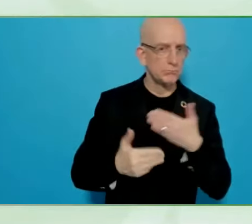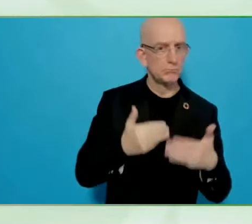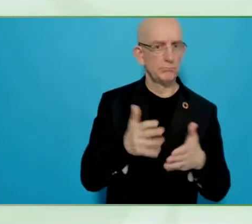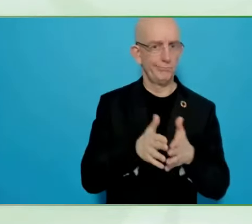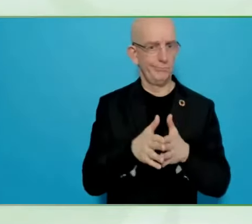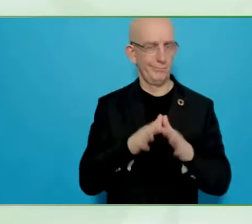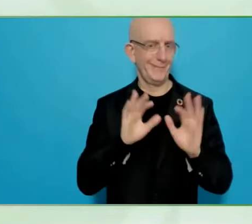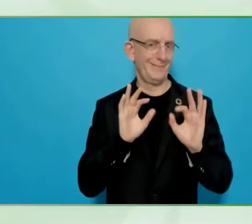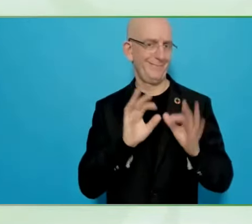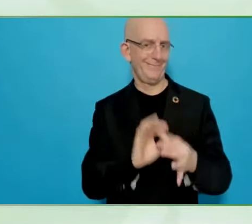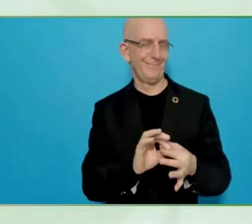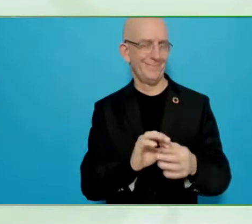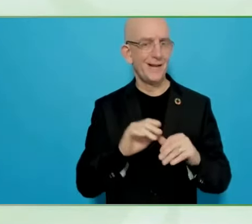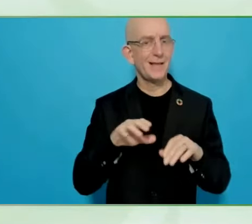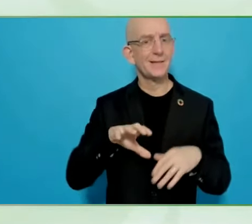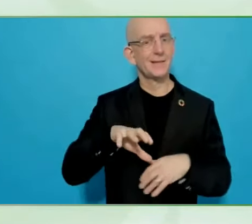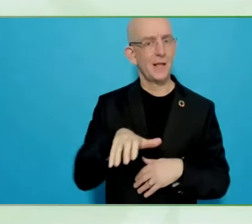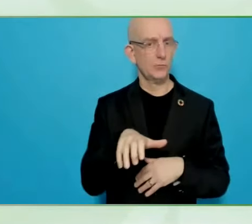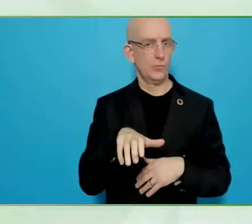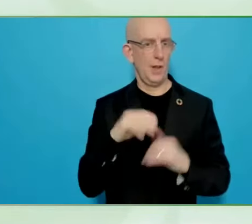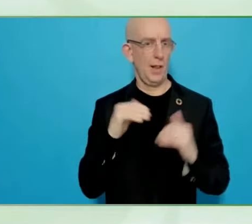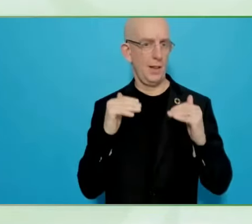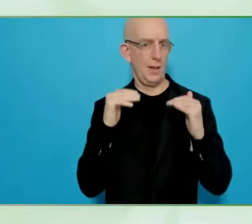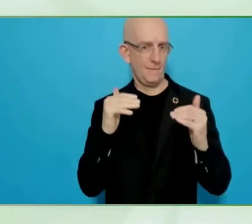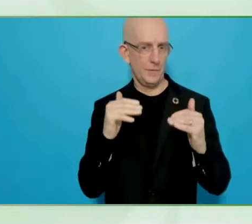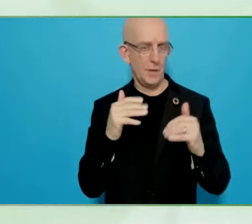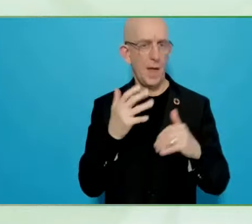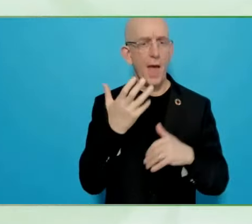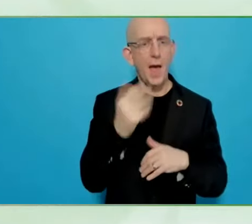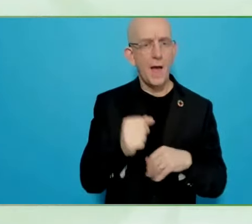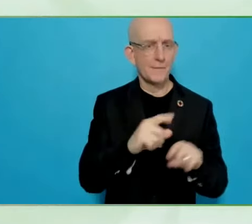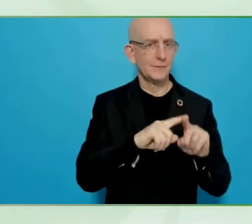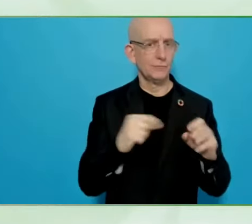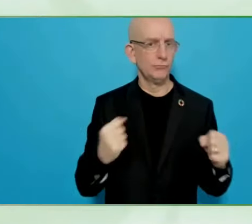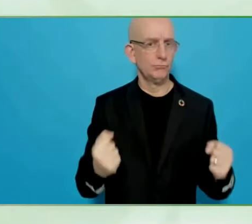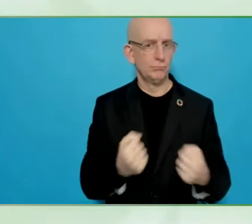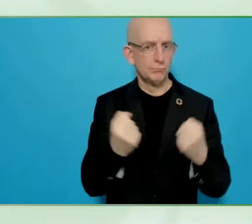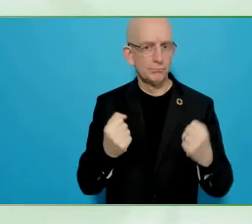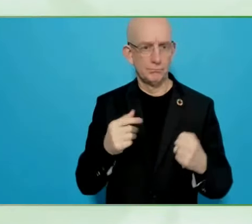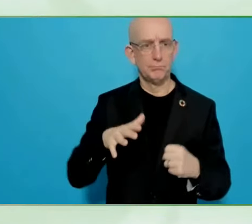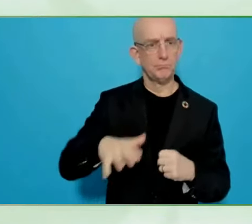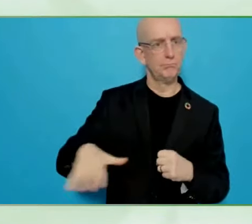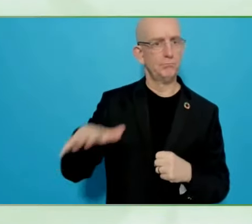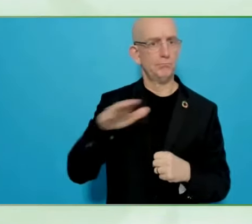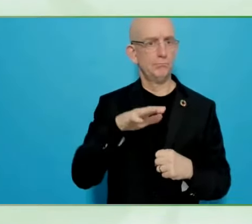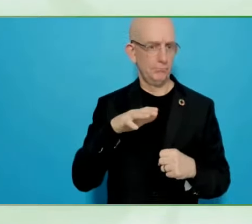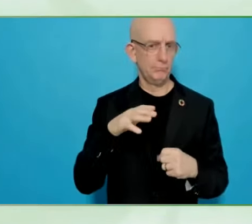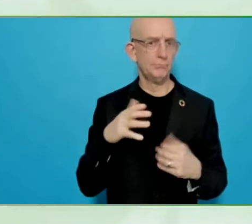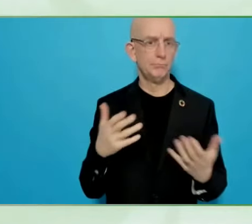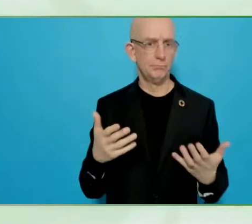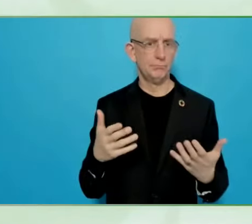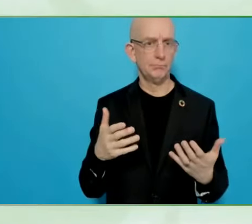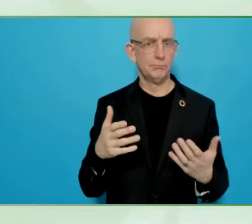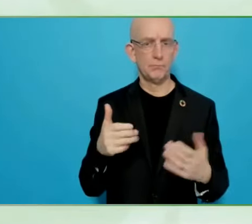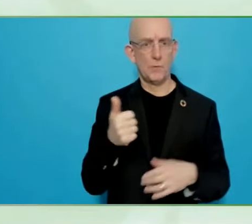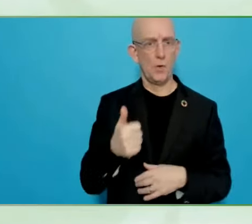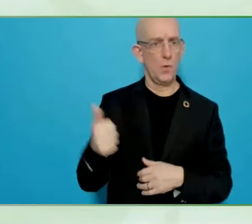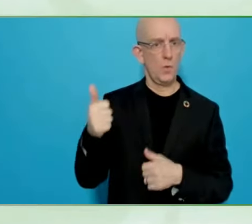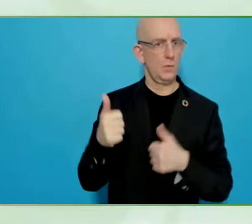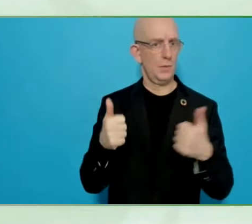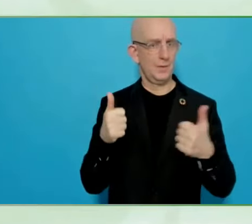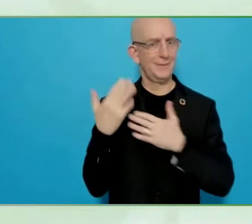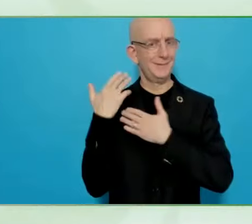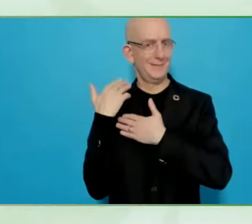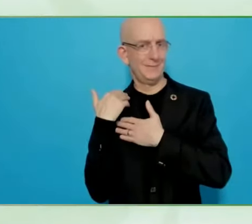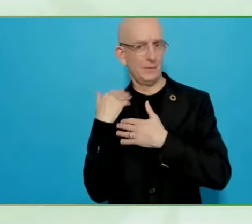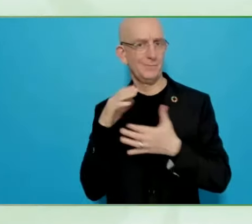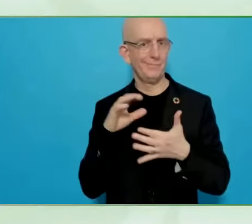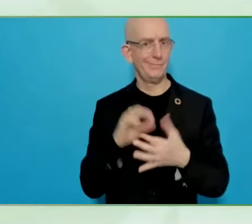accessible and if there is an interest in particular training the